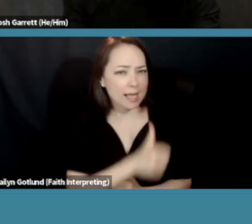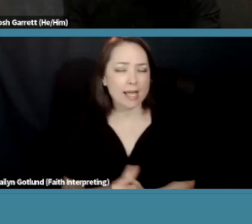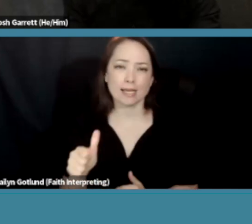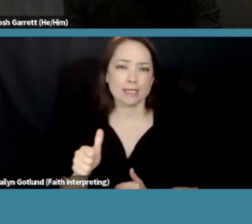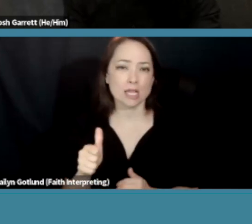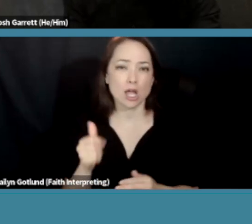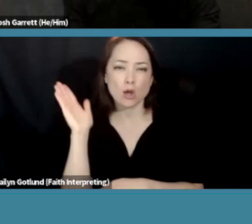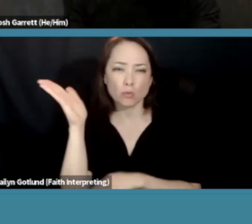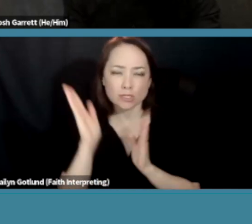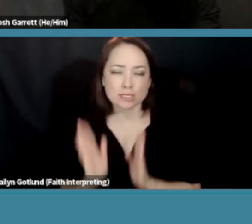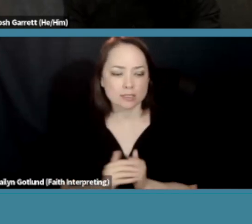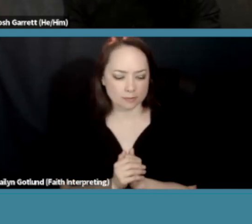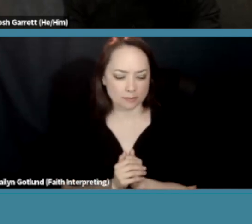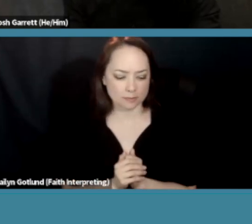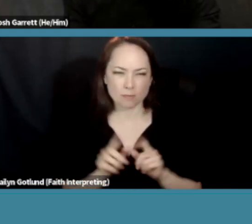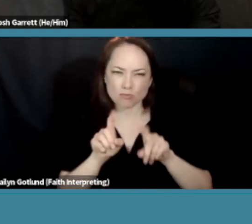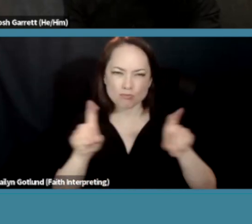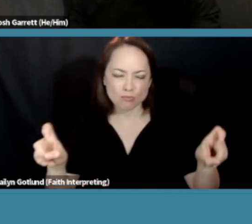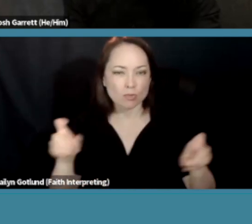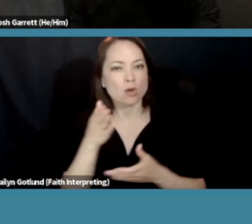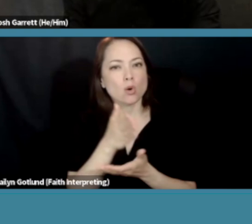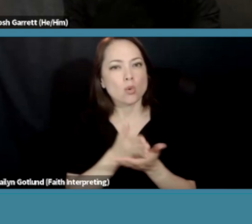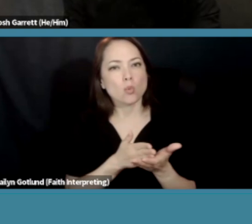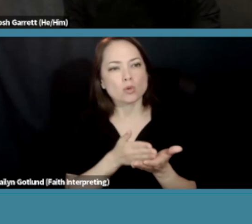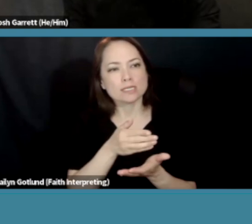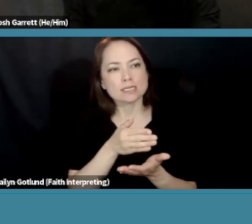What are some strategies and tips for centering accessibility